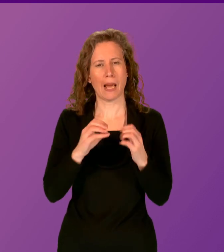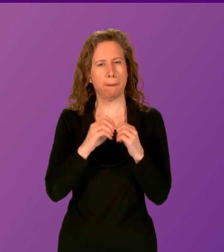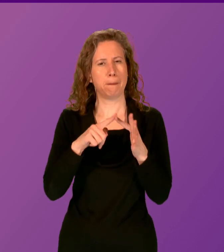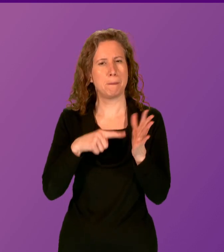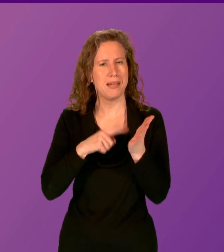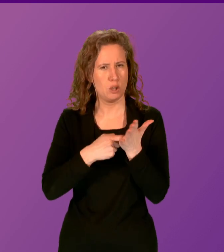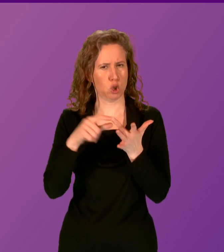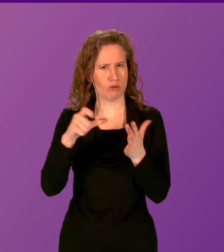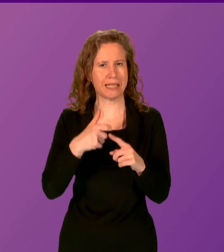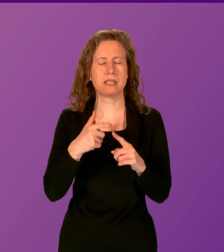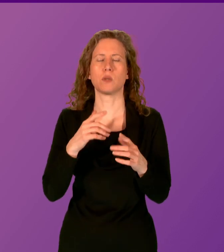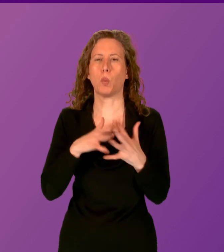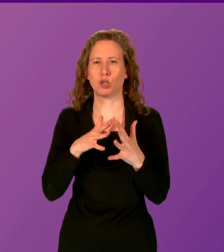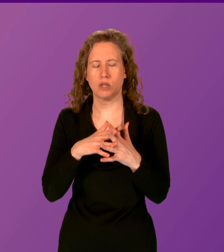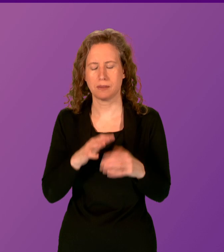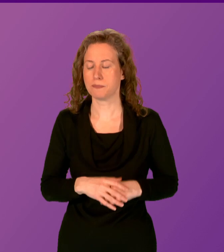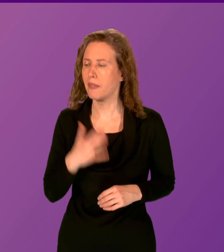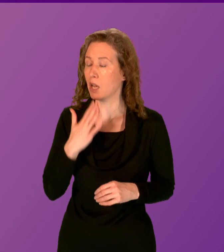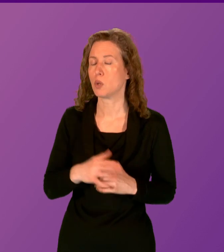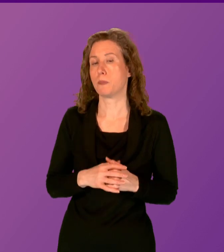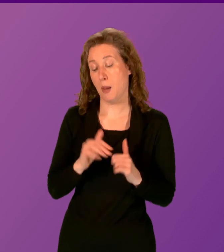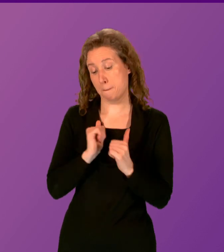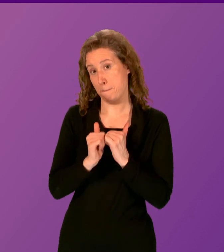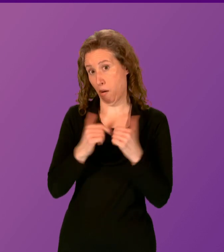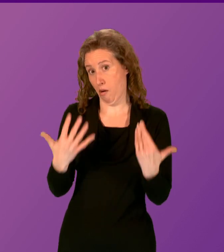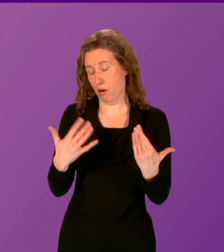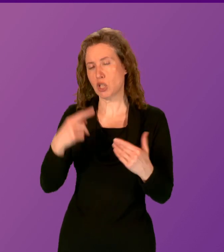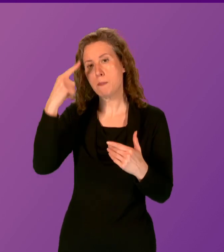March is brain tumour awareness month.